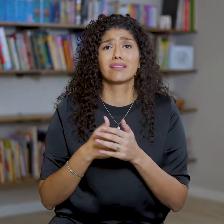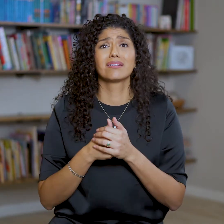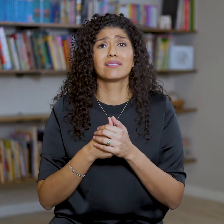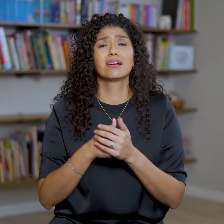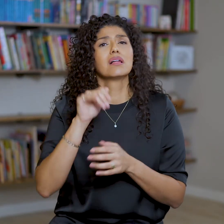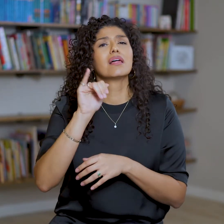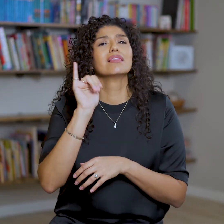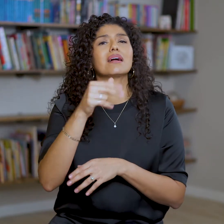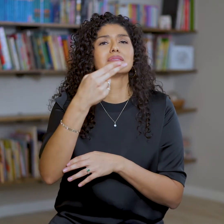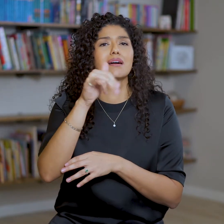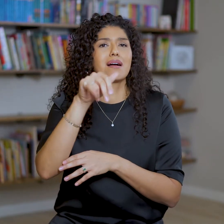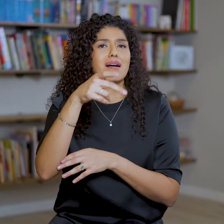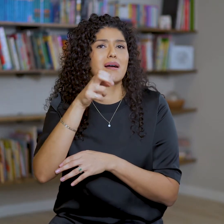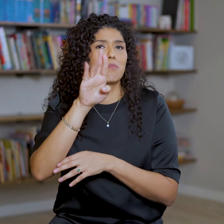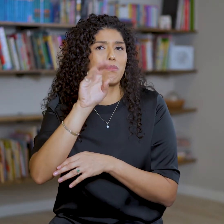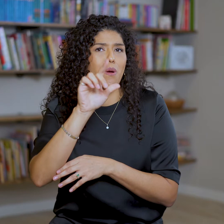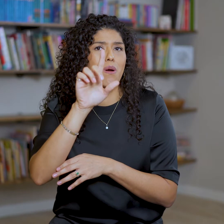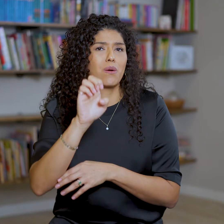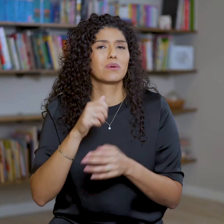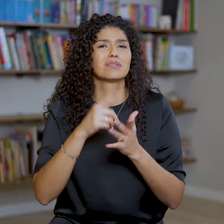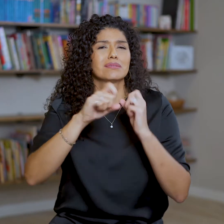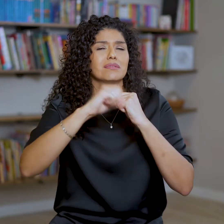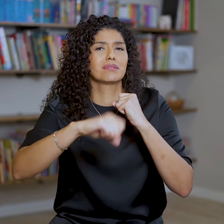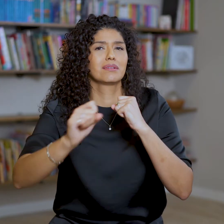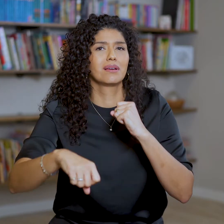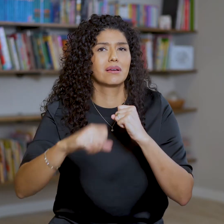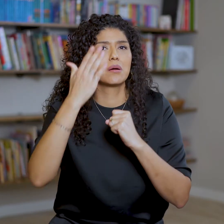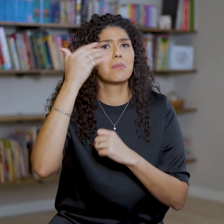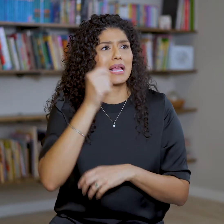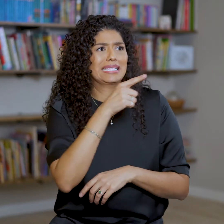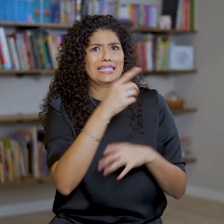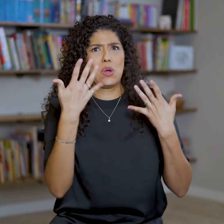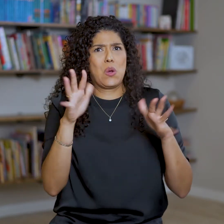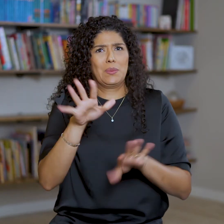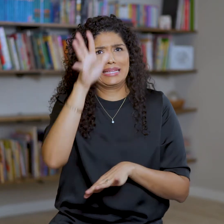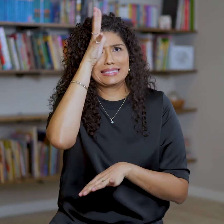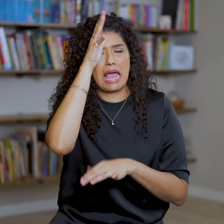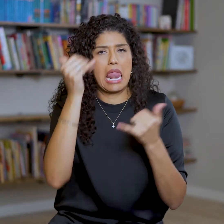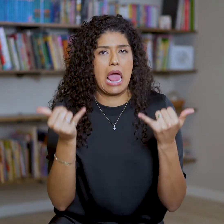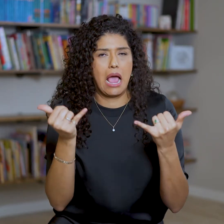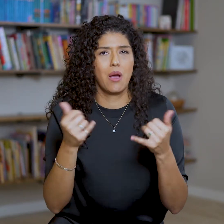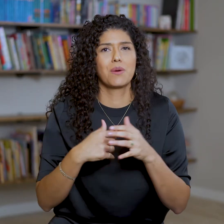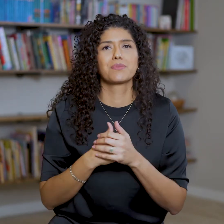that’s hyperbole—he’s already a dad at this point.)